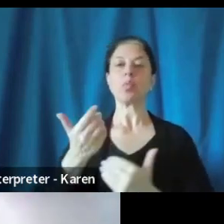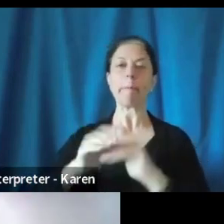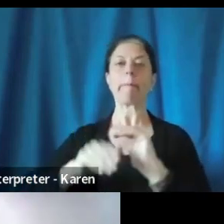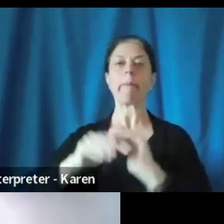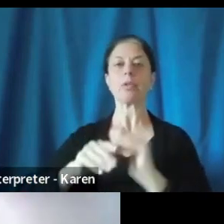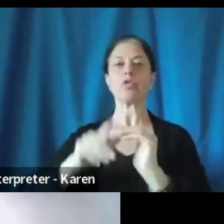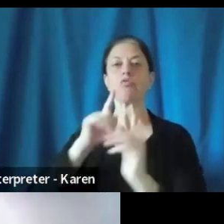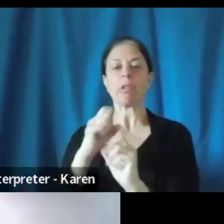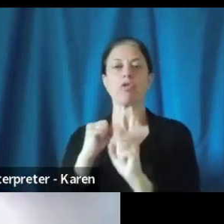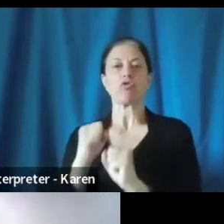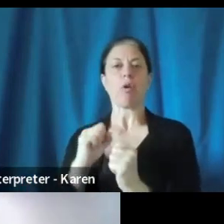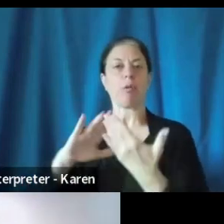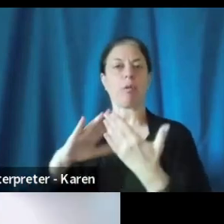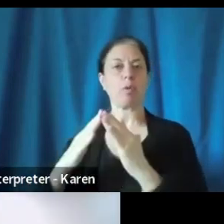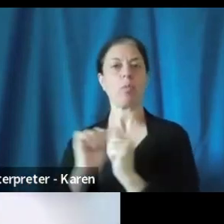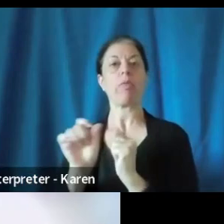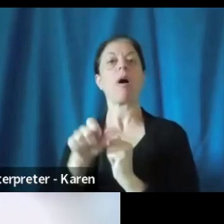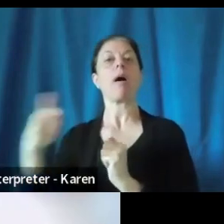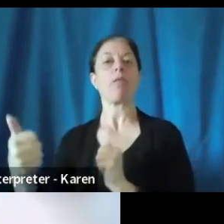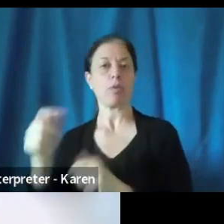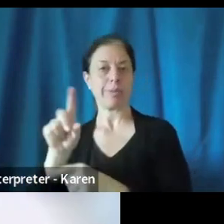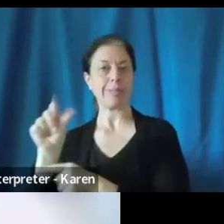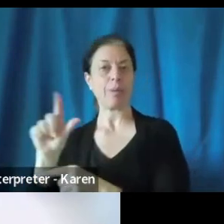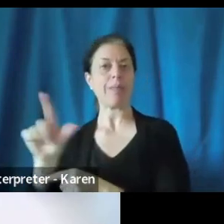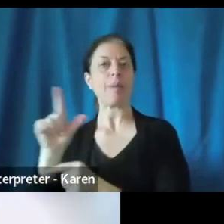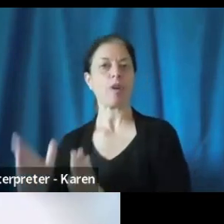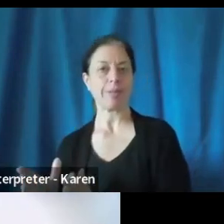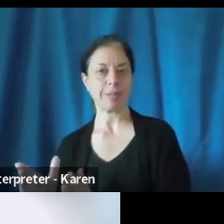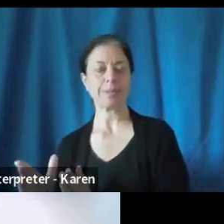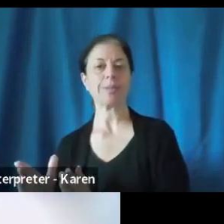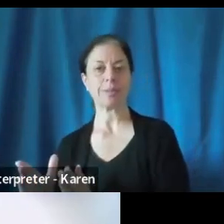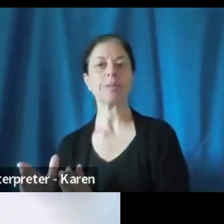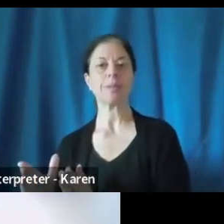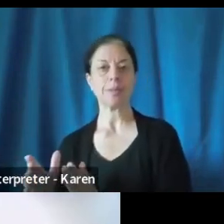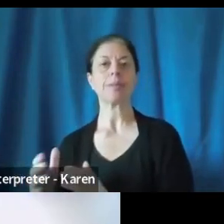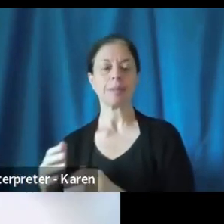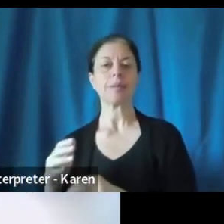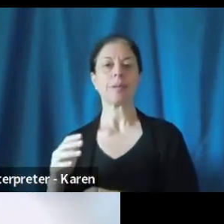that I came to terms with that was I was able to kind of build a really strong